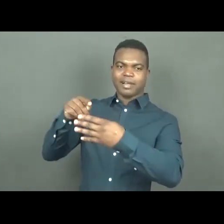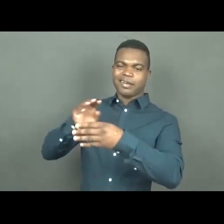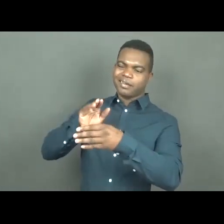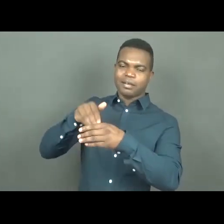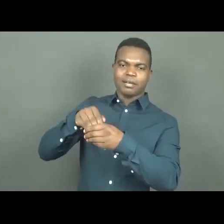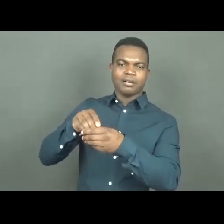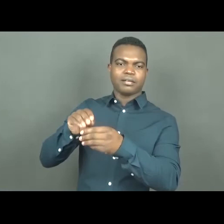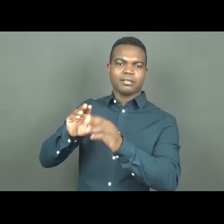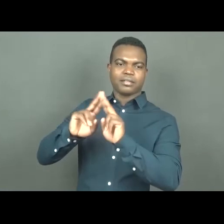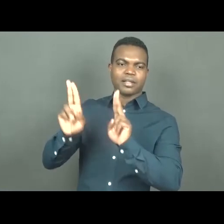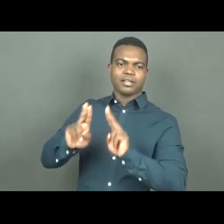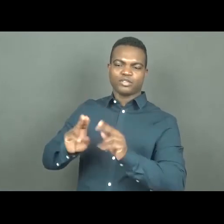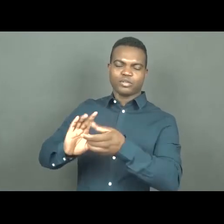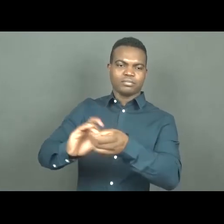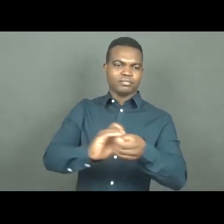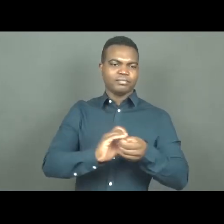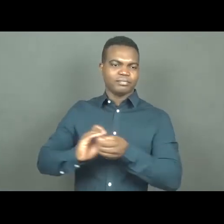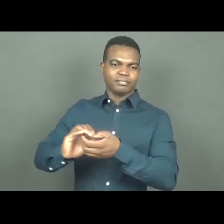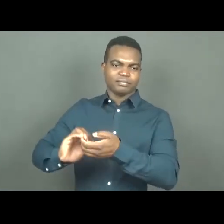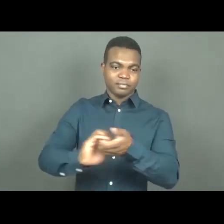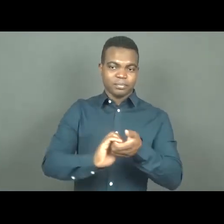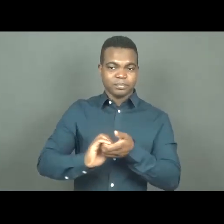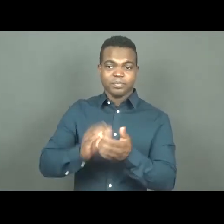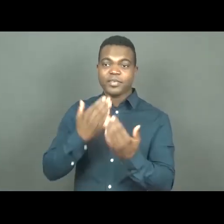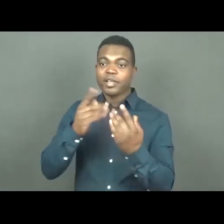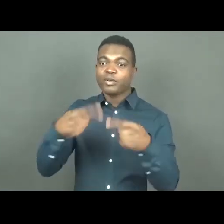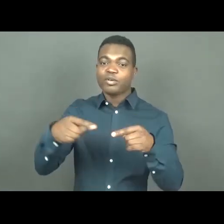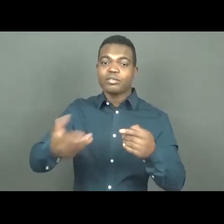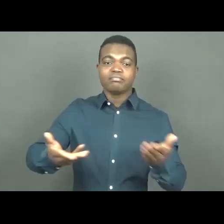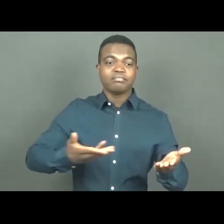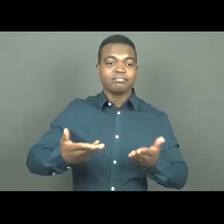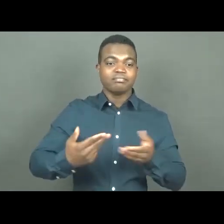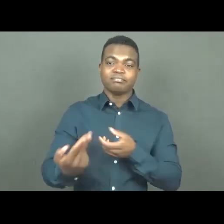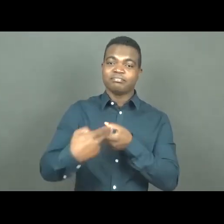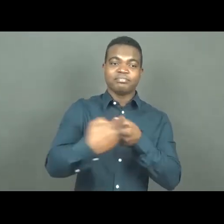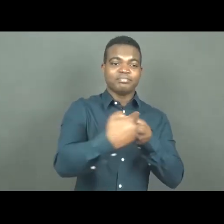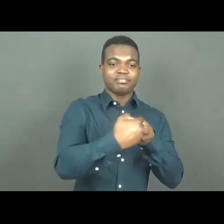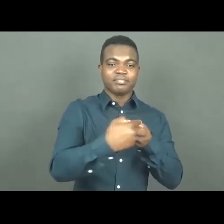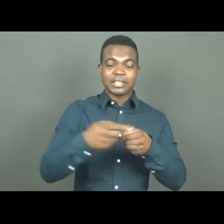with the support of the Parliamentary Groupe Suisse – Solidarité internationale.